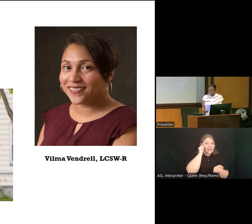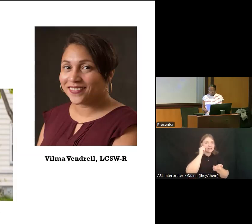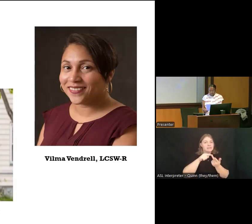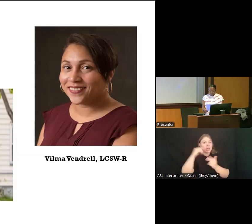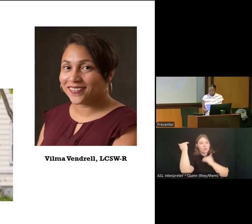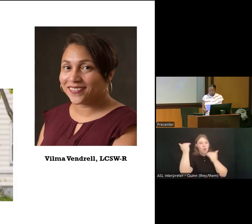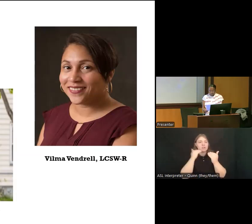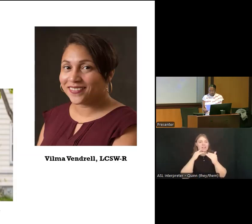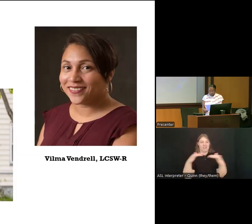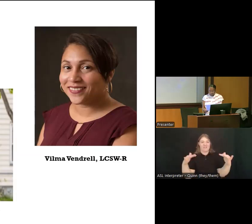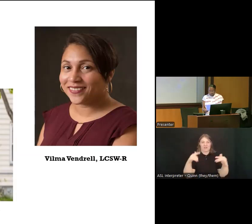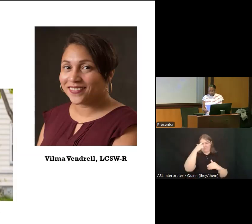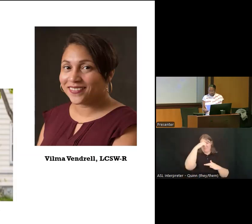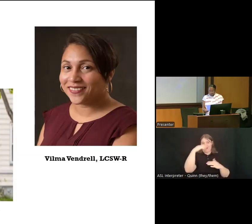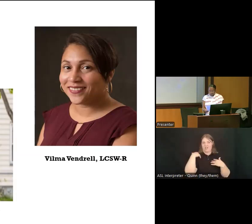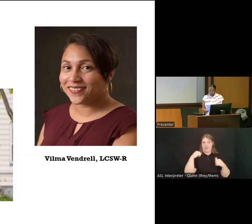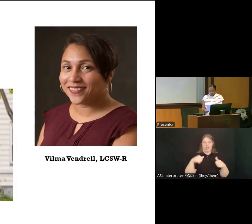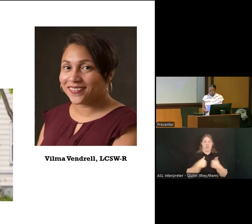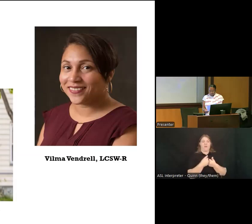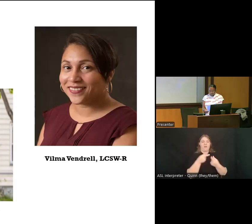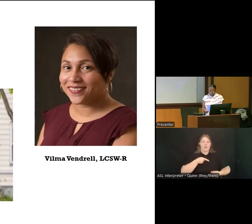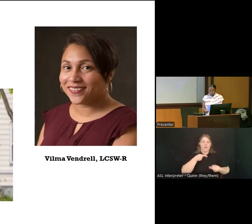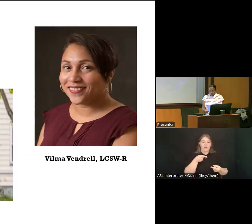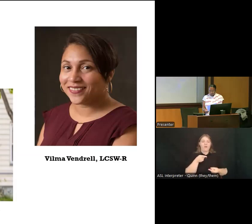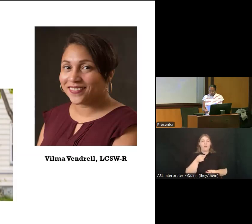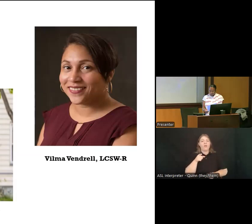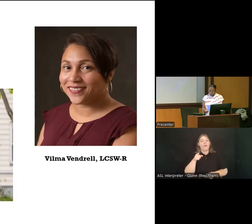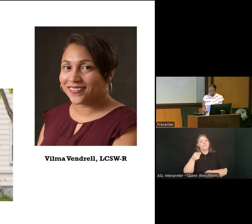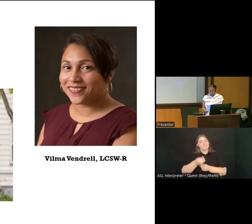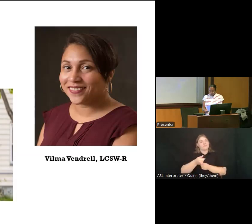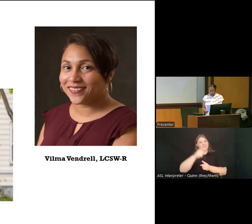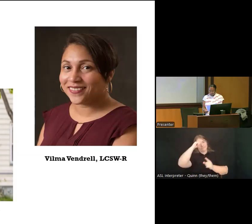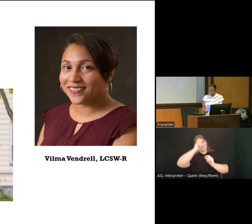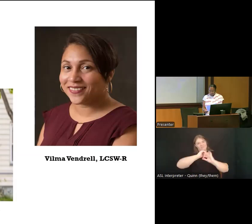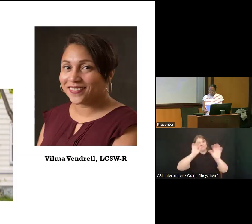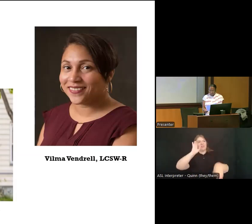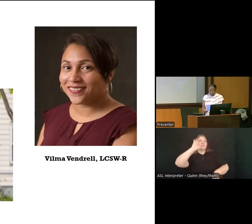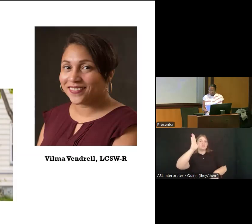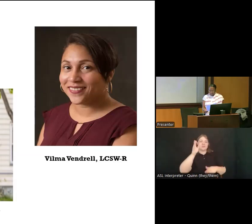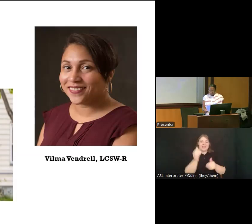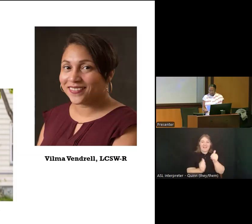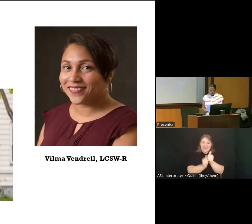um Caswell envisions a future where every individual regardless of background has access